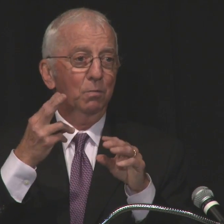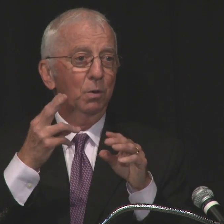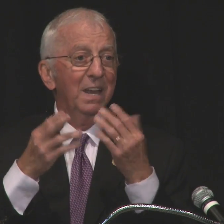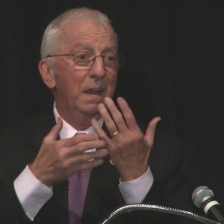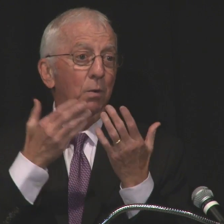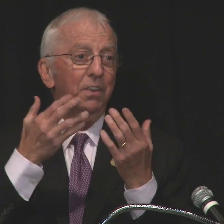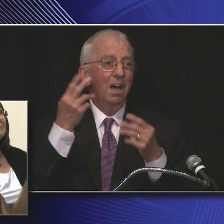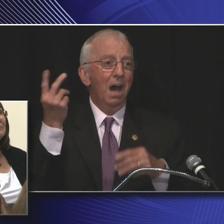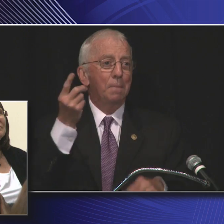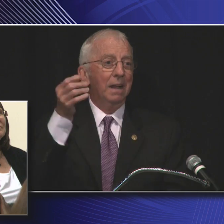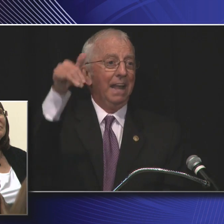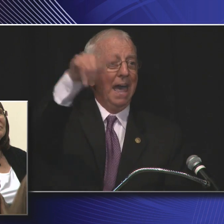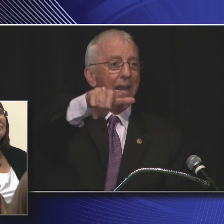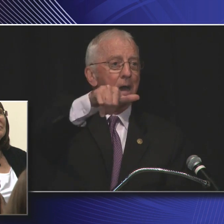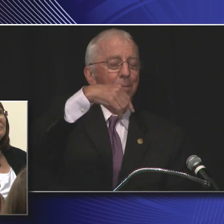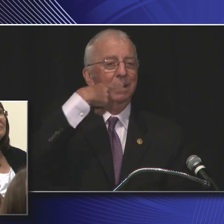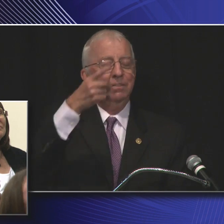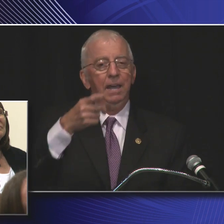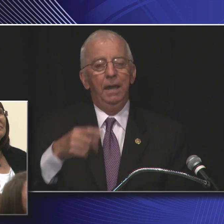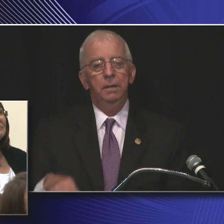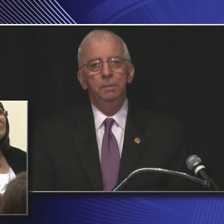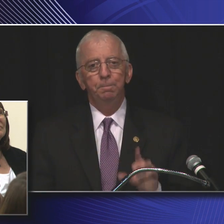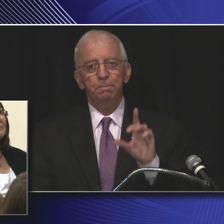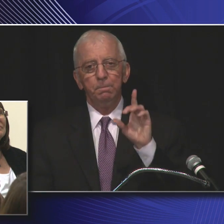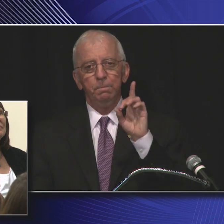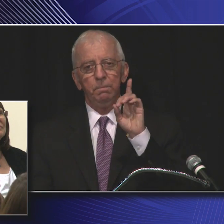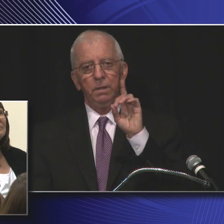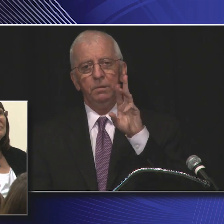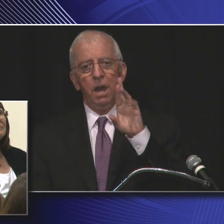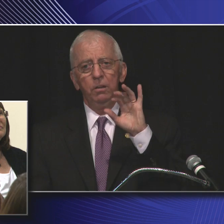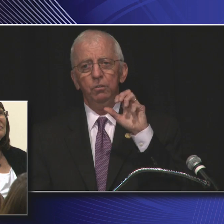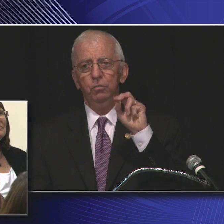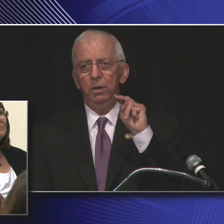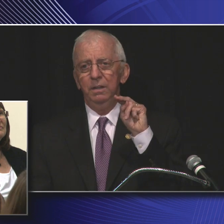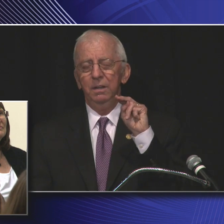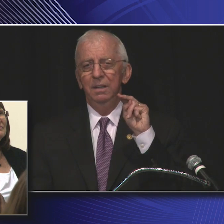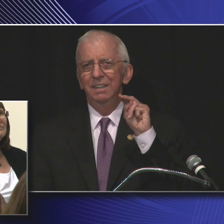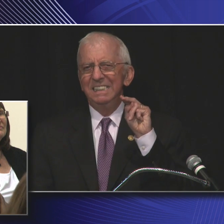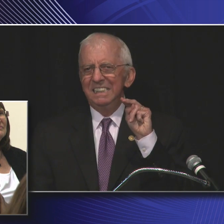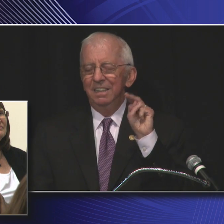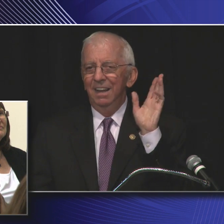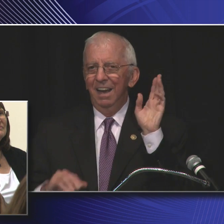When he was about to hang up and he said "Dr. Jordan,